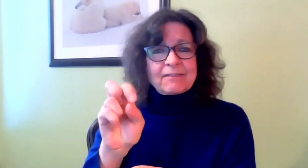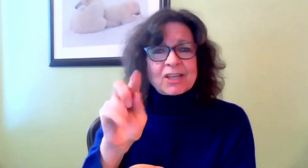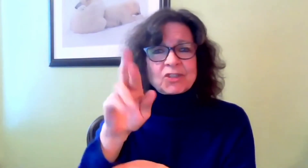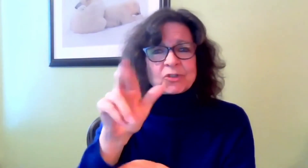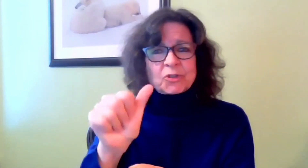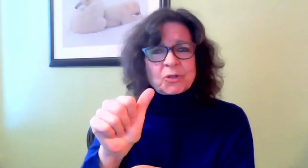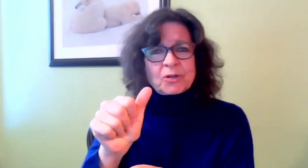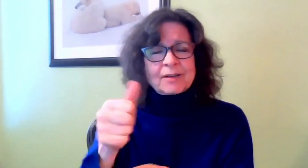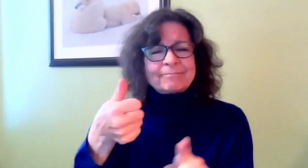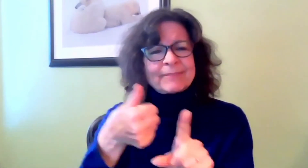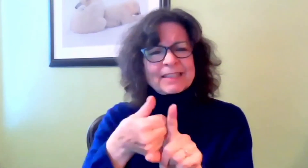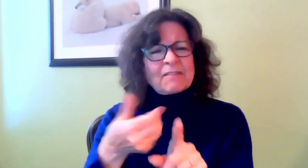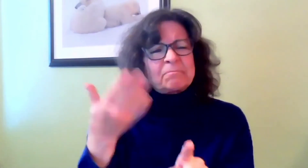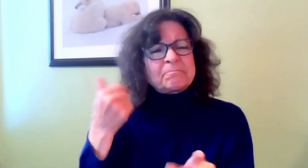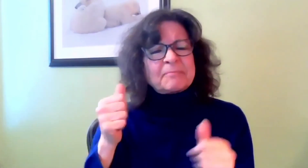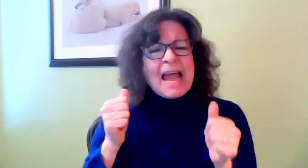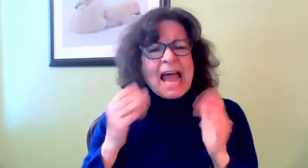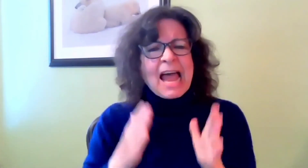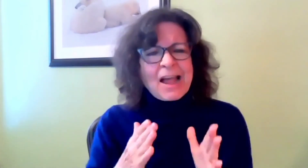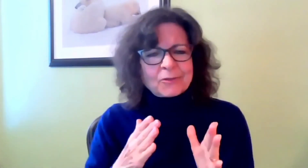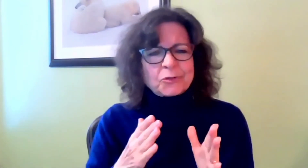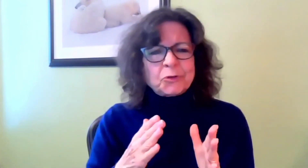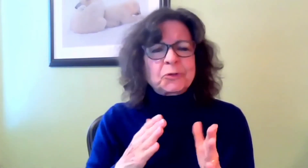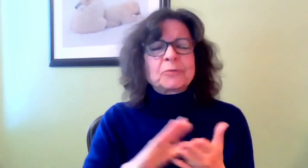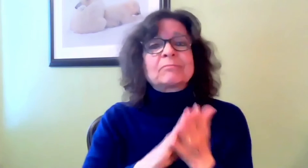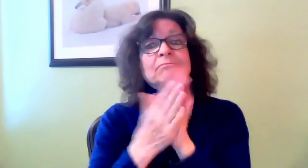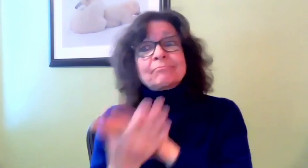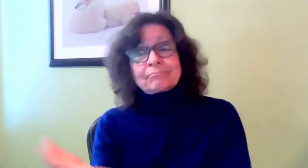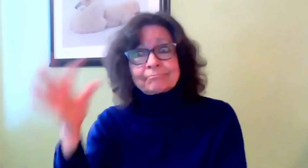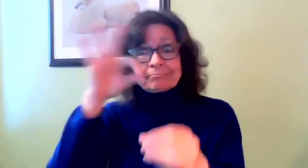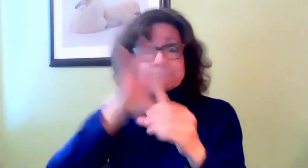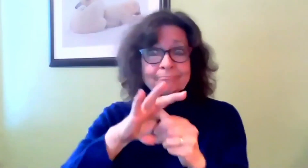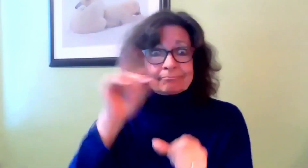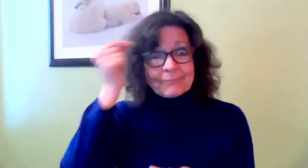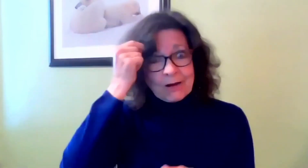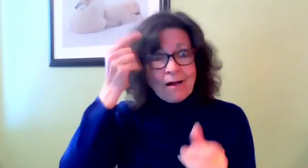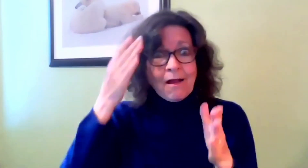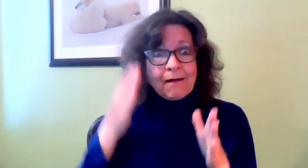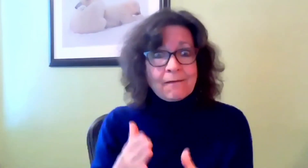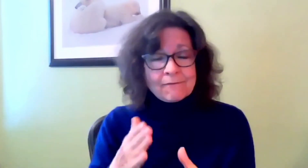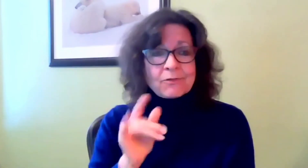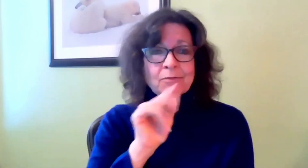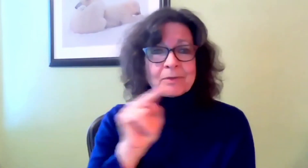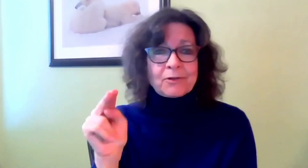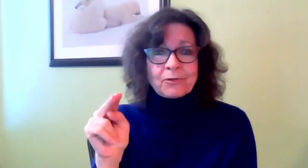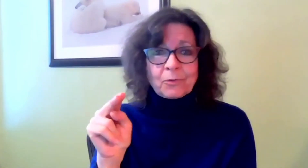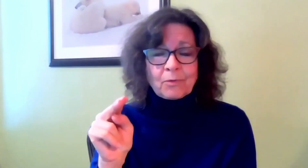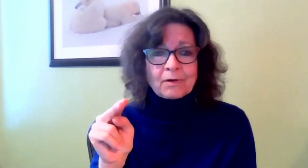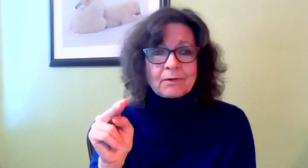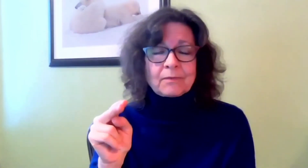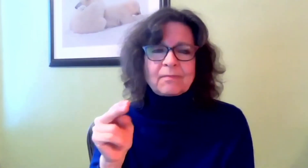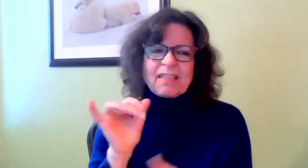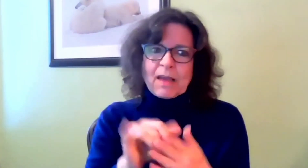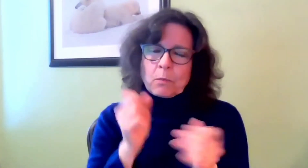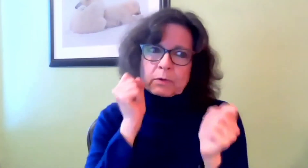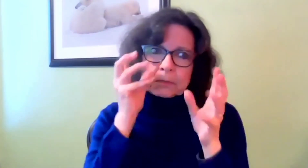Jesse Ventura, the actor, was elected governor of Minnesota at that time,